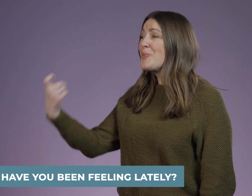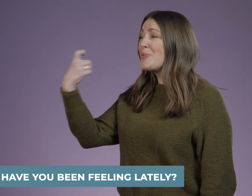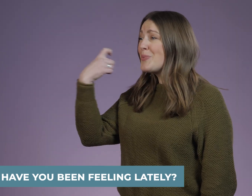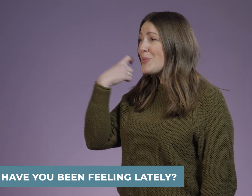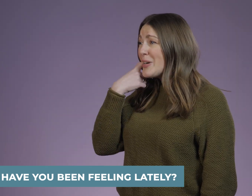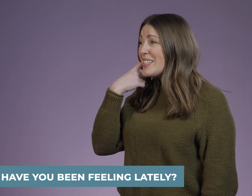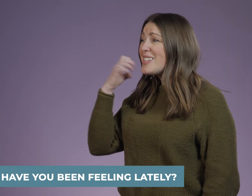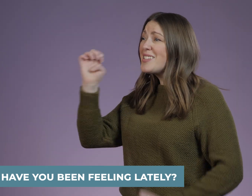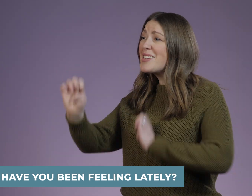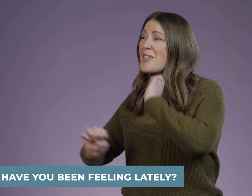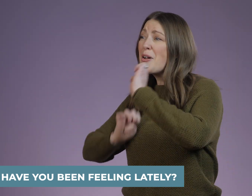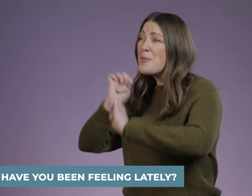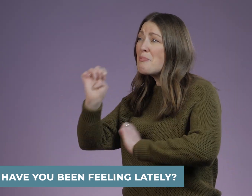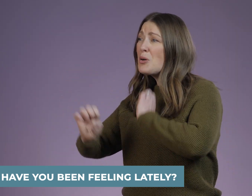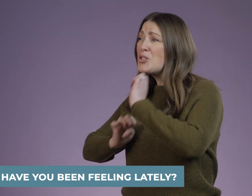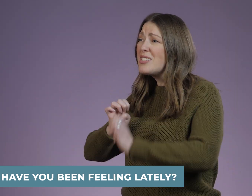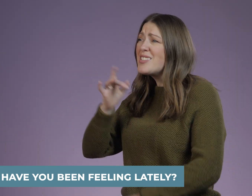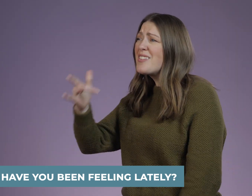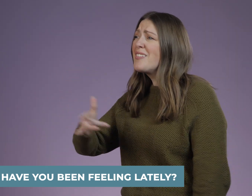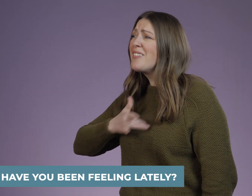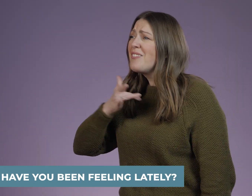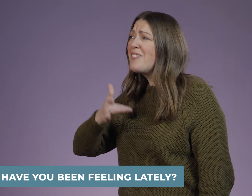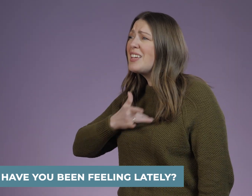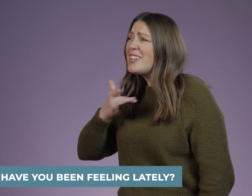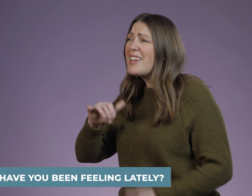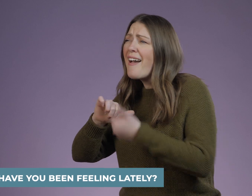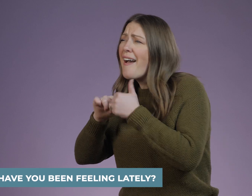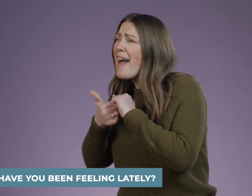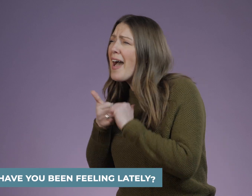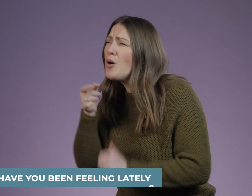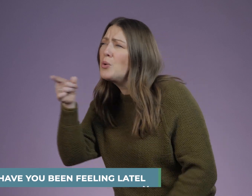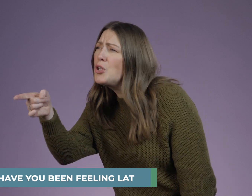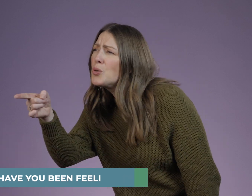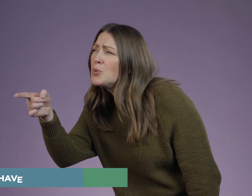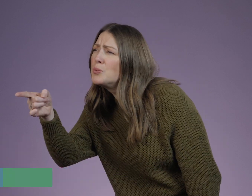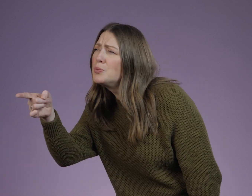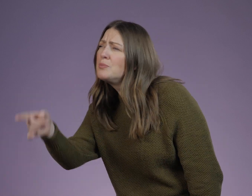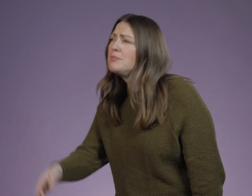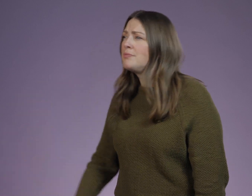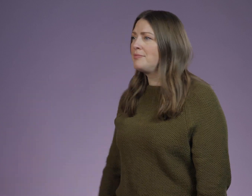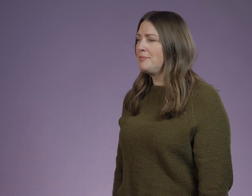RECENT EMOTIONS FEELING HOW YOU